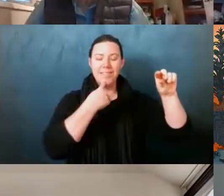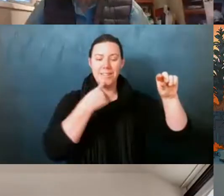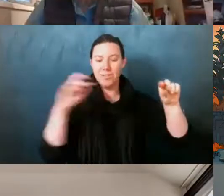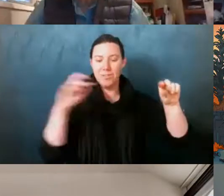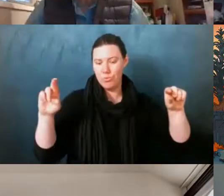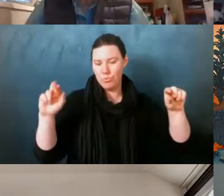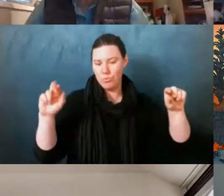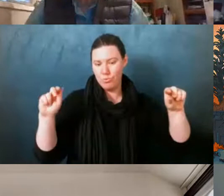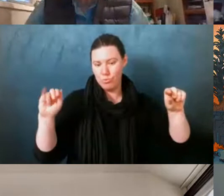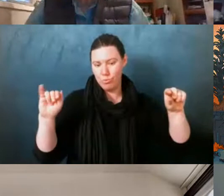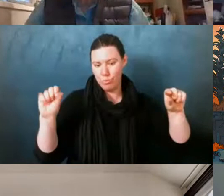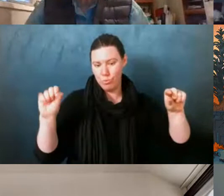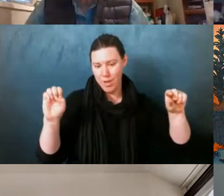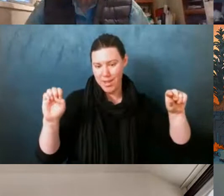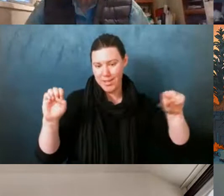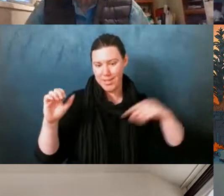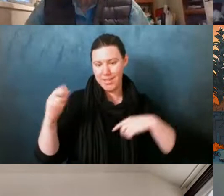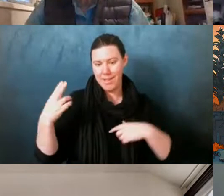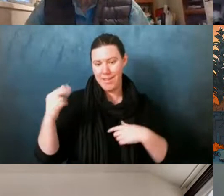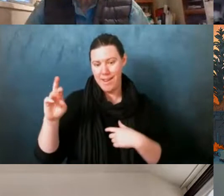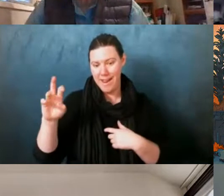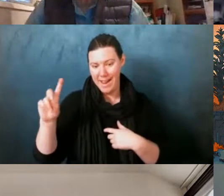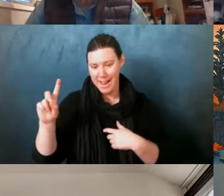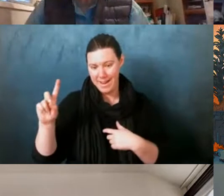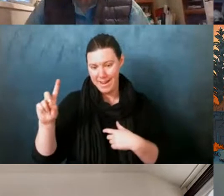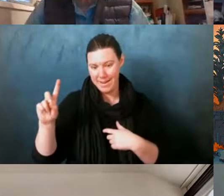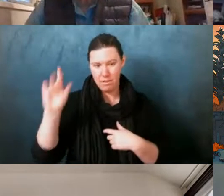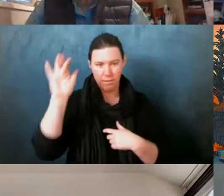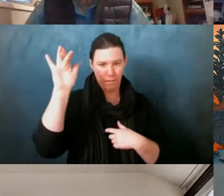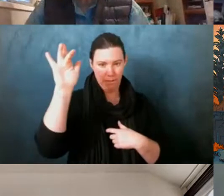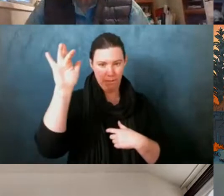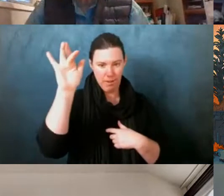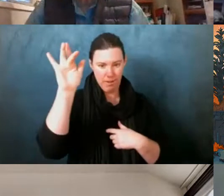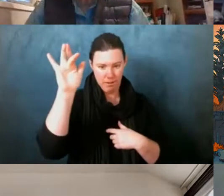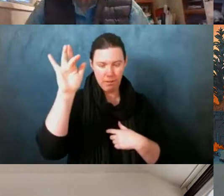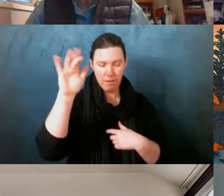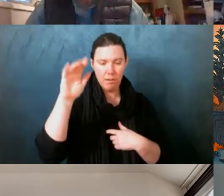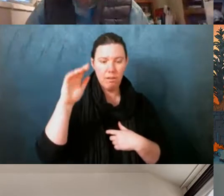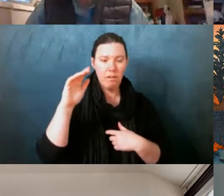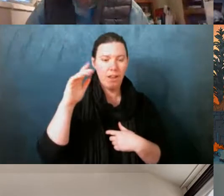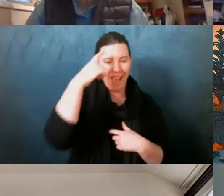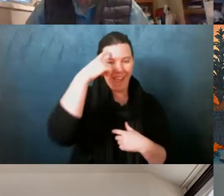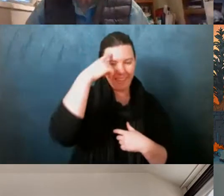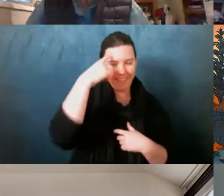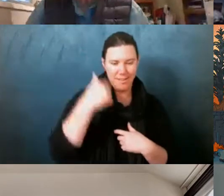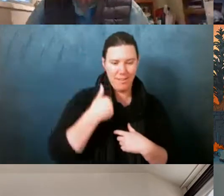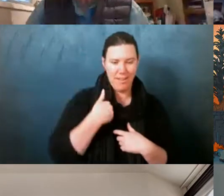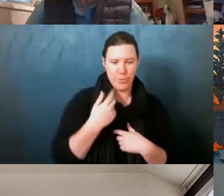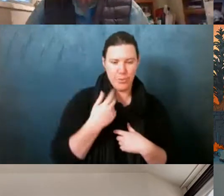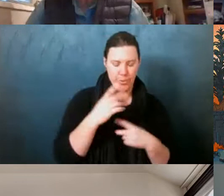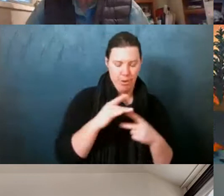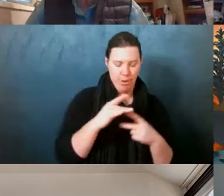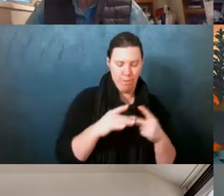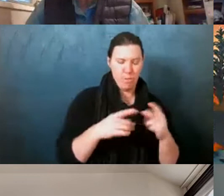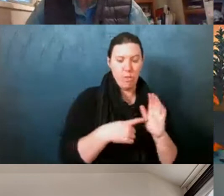Should be next to where you, you know, you could, I think it says show conversation and next it had a place where you could raise your hand and lower your hand.